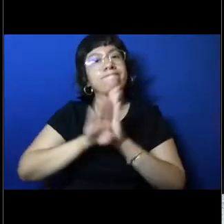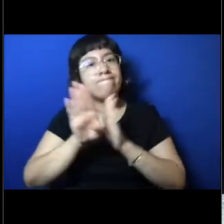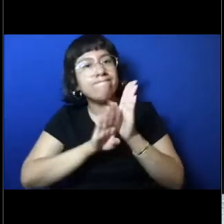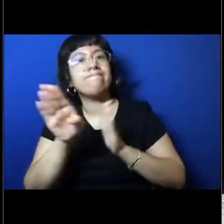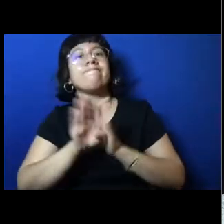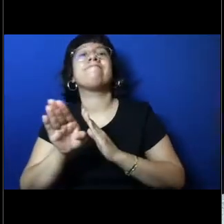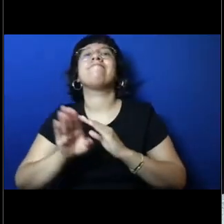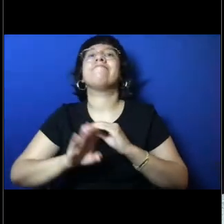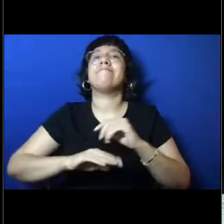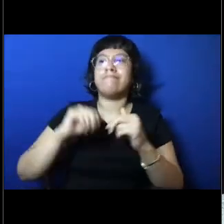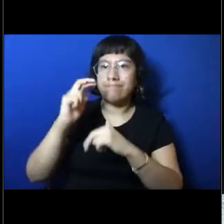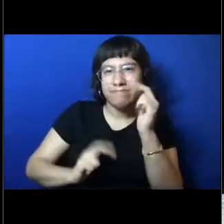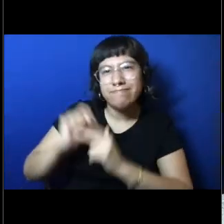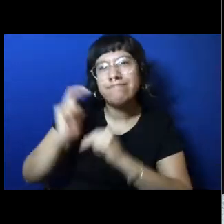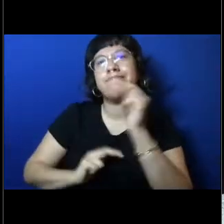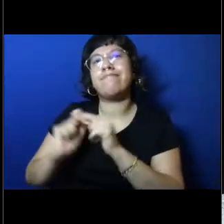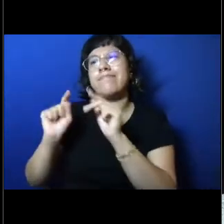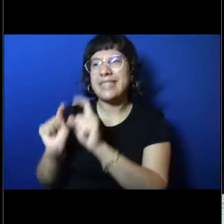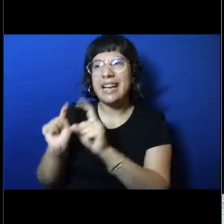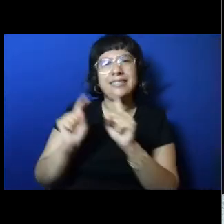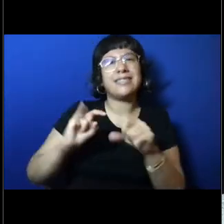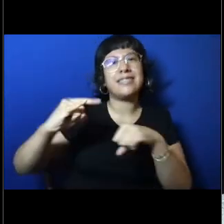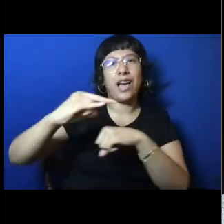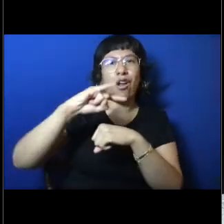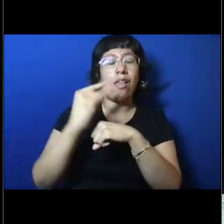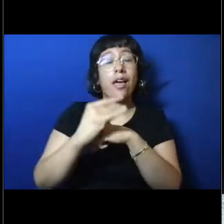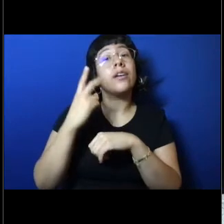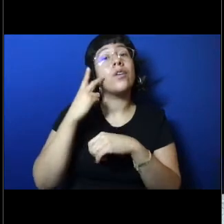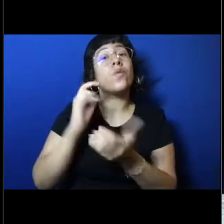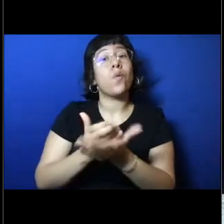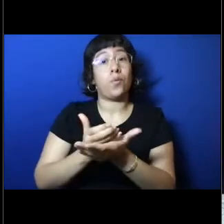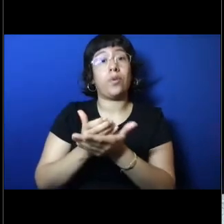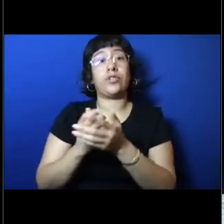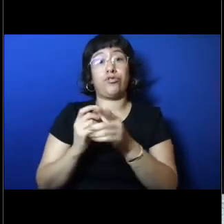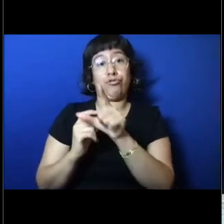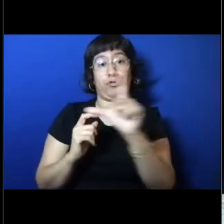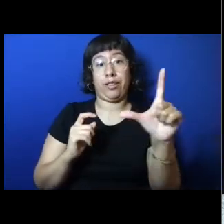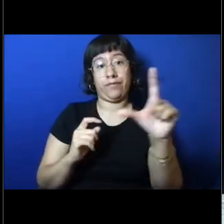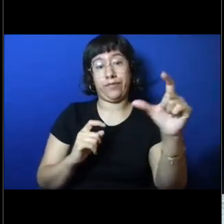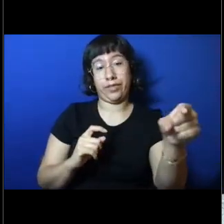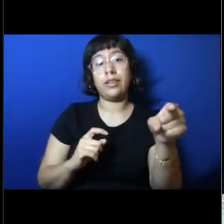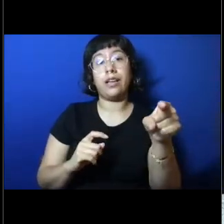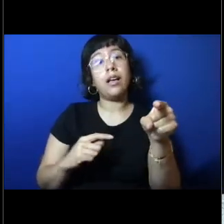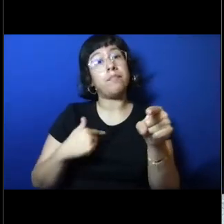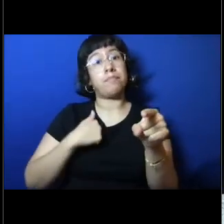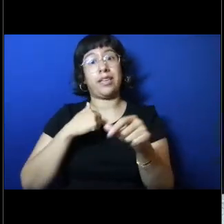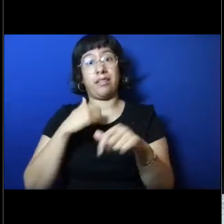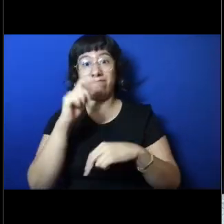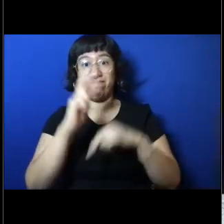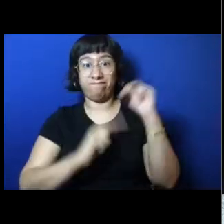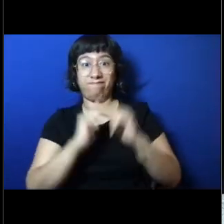of these satellites. And those satellite in the lower left-hand corner is an example of when I worked on. And then this particular launch is one